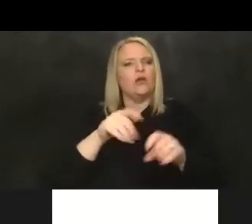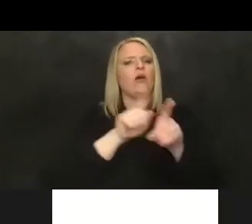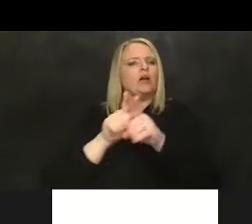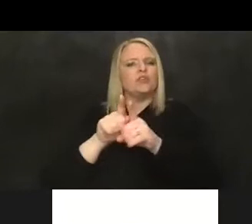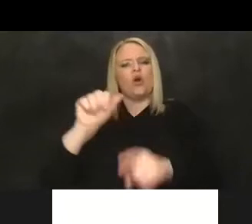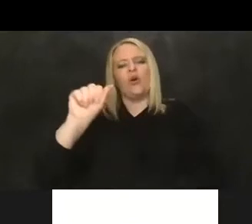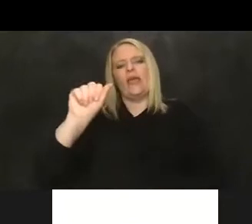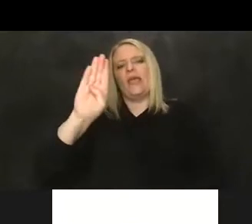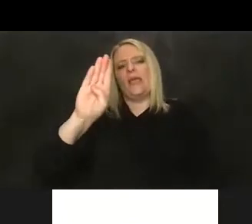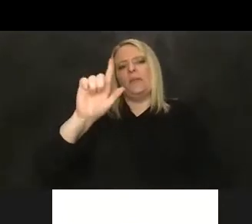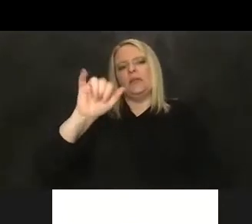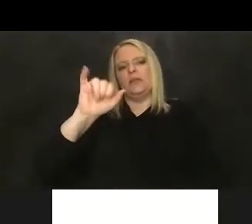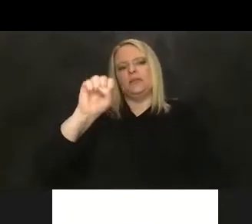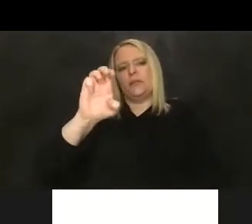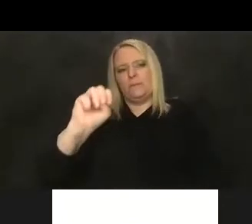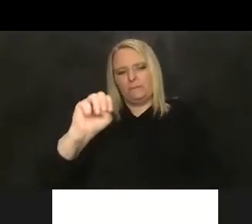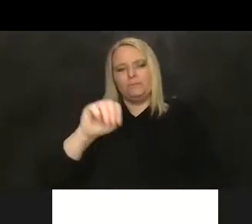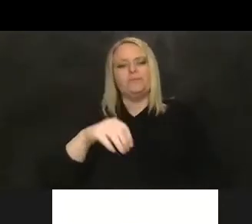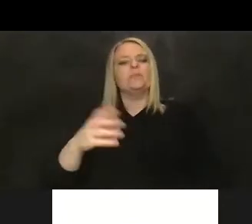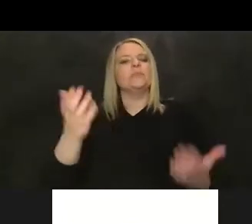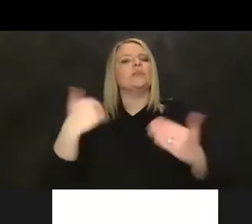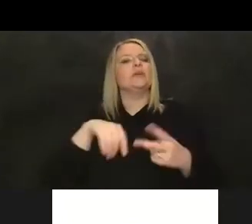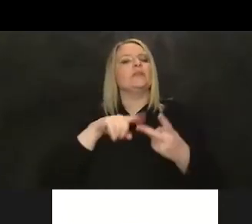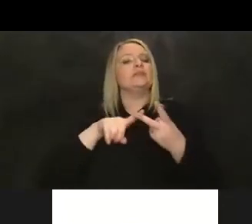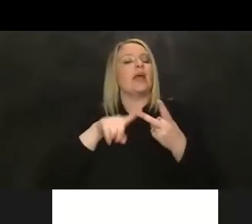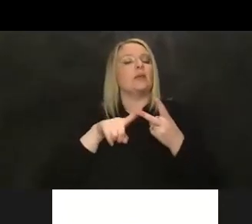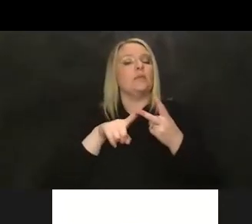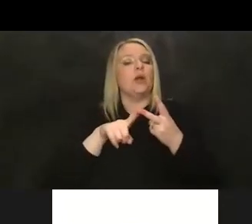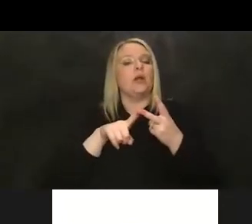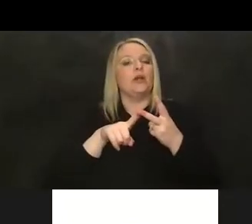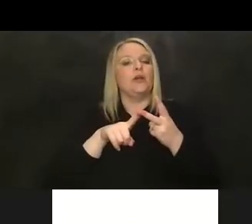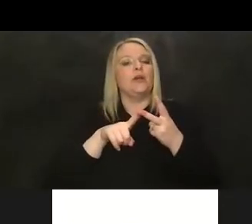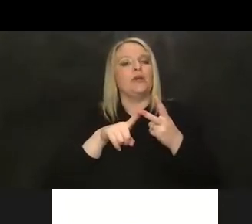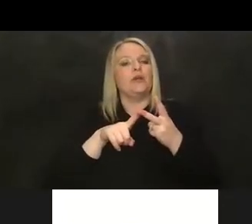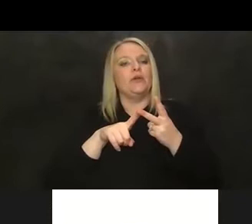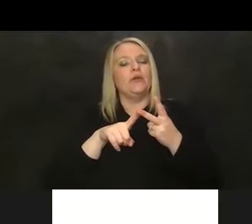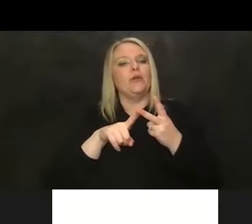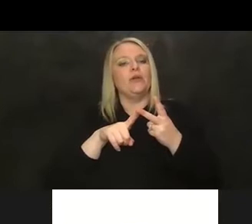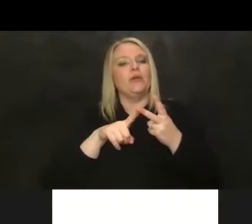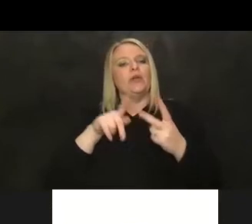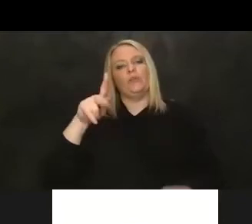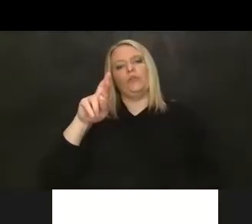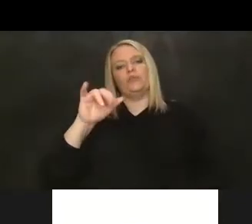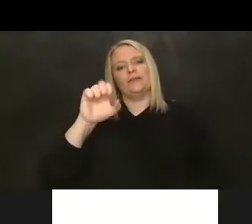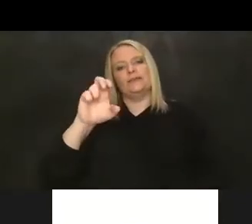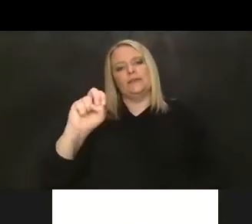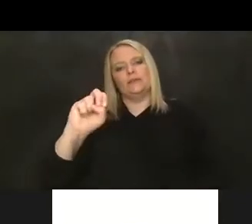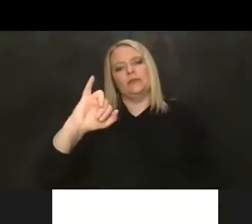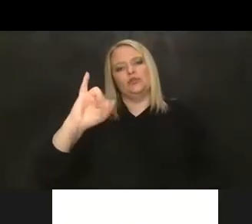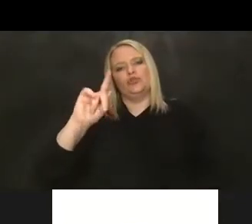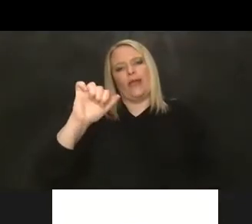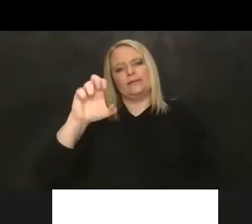The second part of the work is, I- Preston Jackson completely changed my entire world view when I